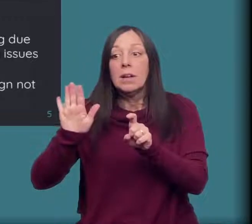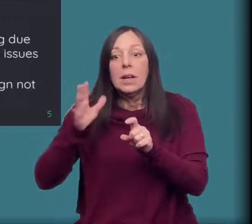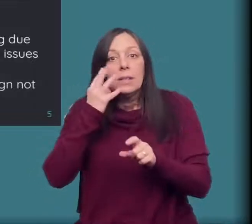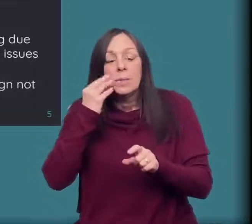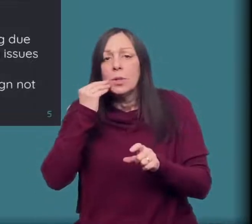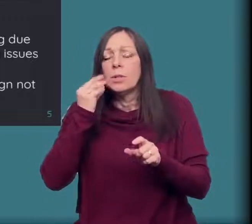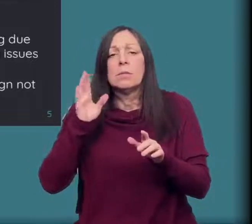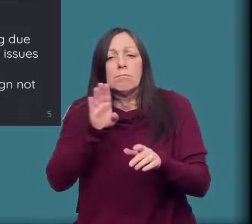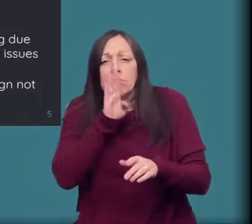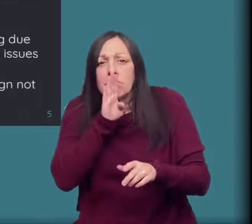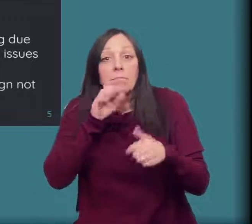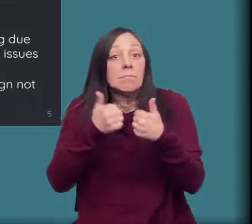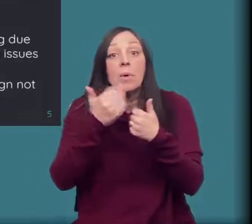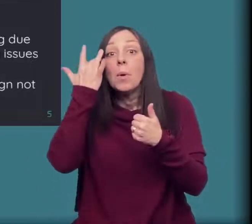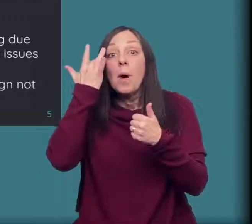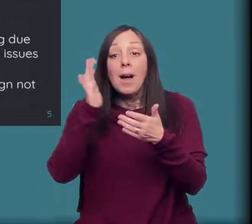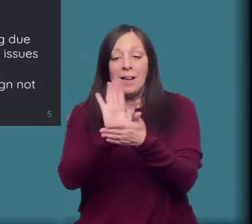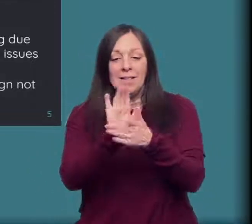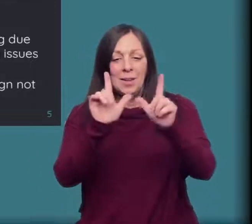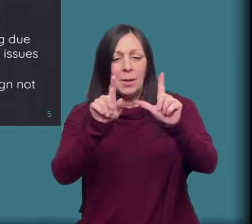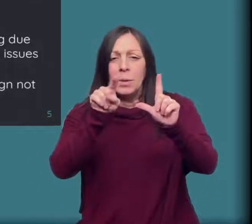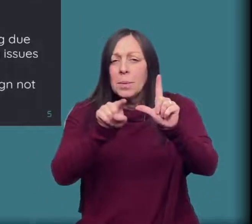Despite this effort, navigation was still very challenging and unintuitive.